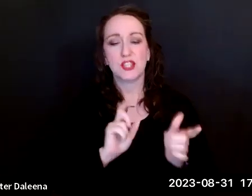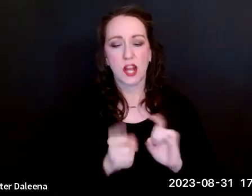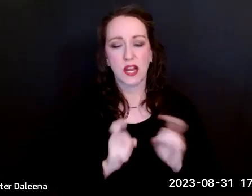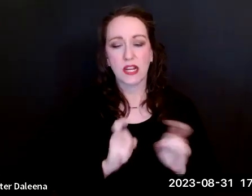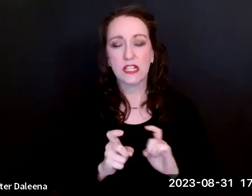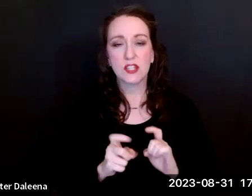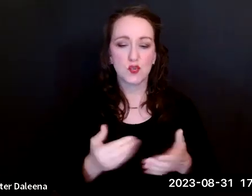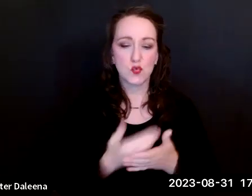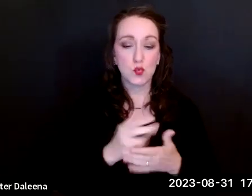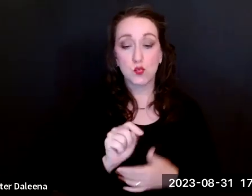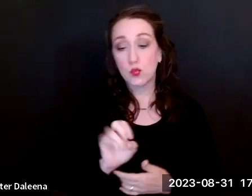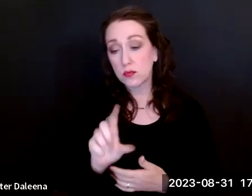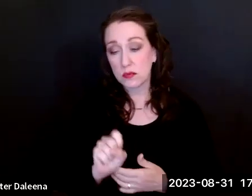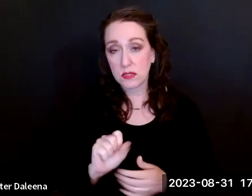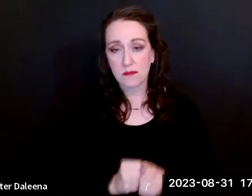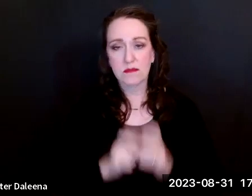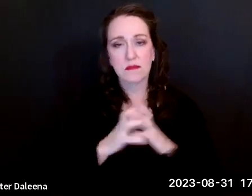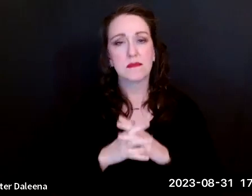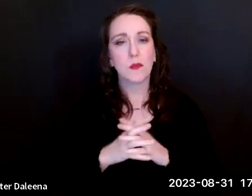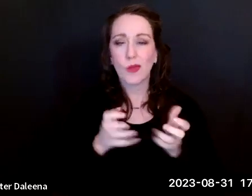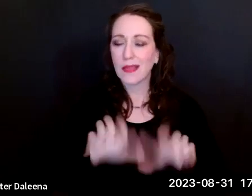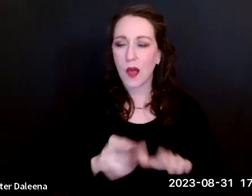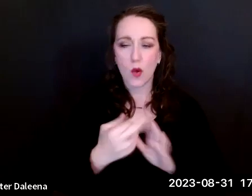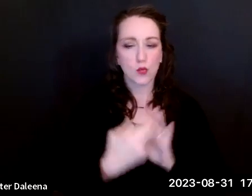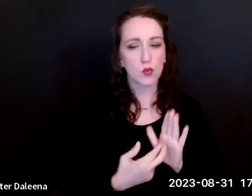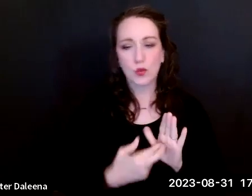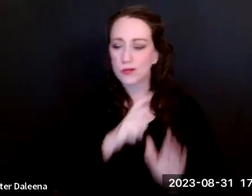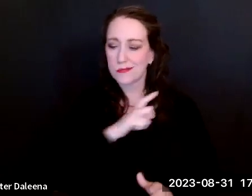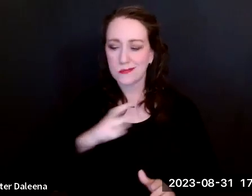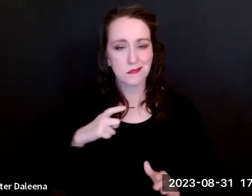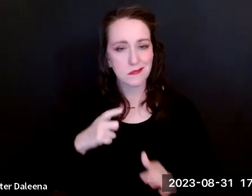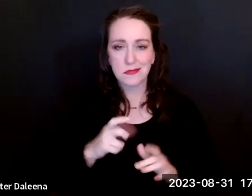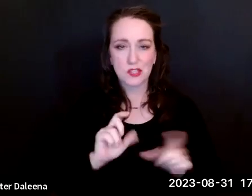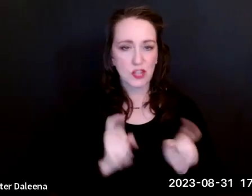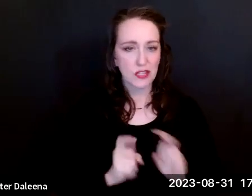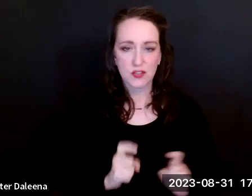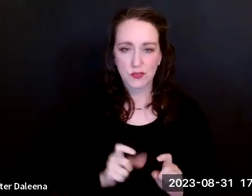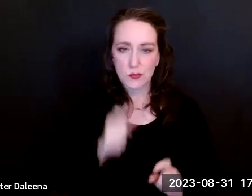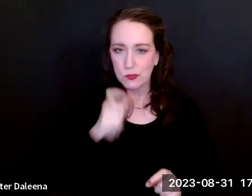tools we can Implement without rules or legislative changes we are working with